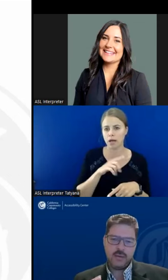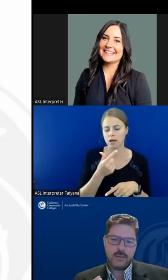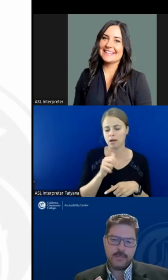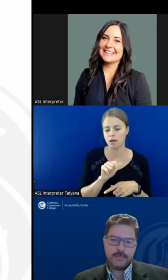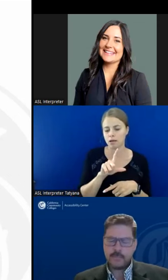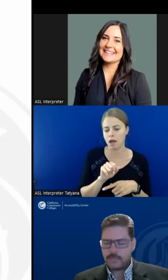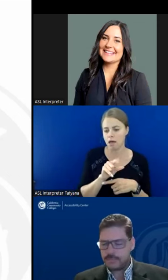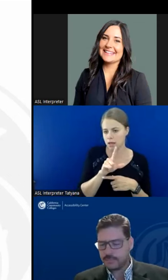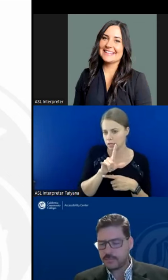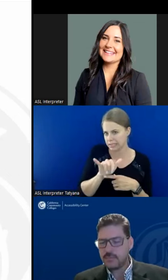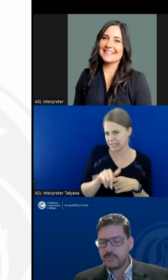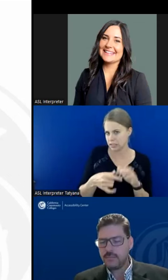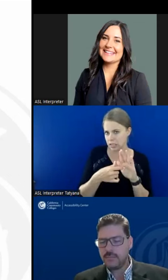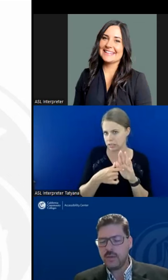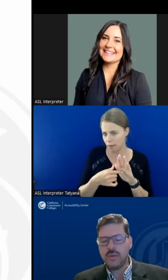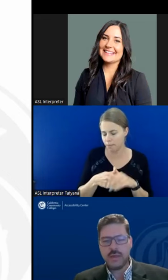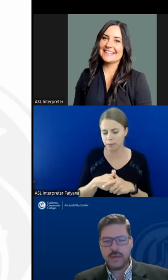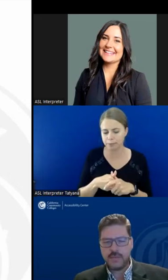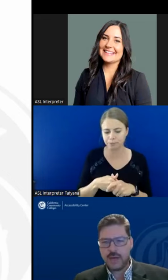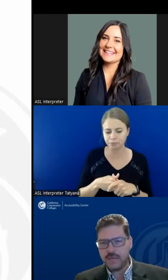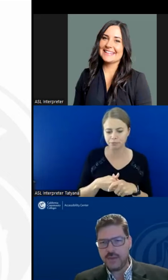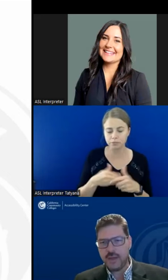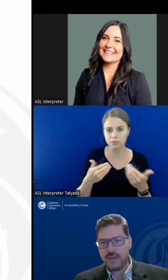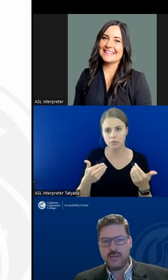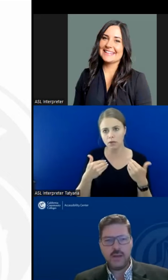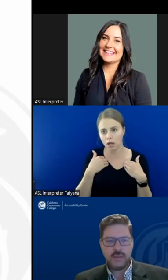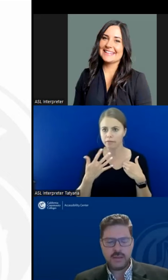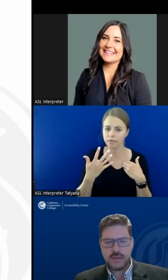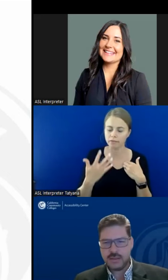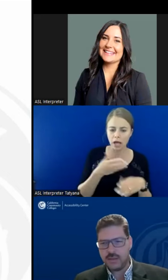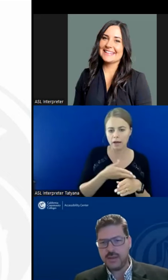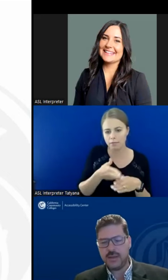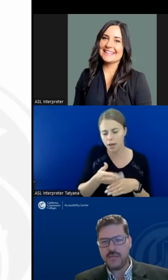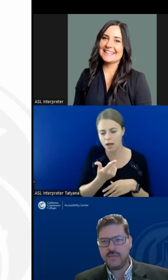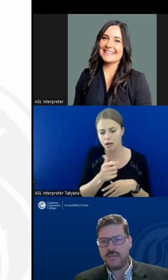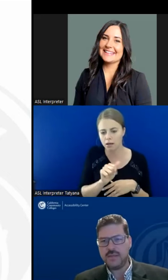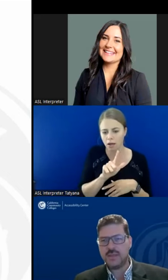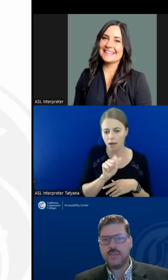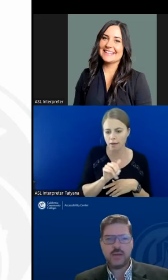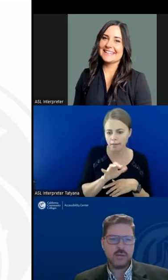That's, we have five main galaxies and they have this spectrum.